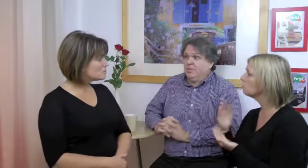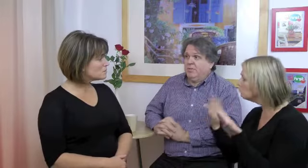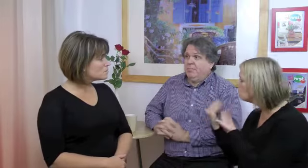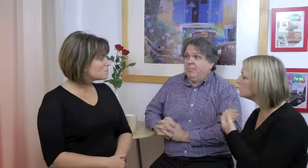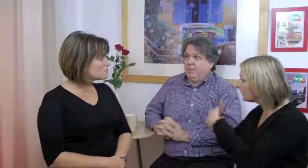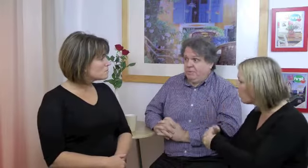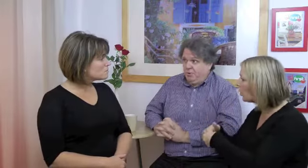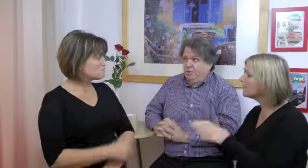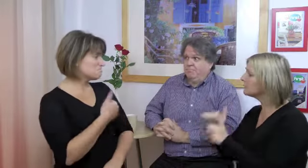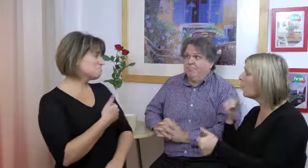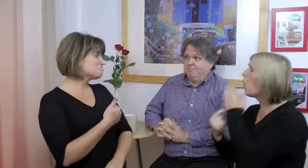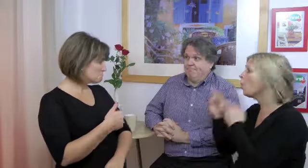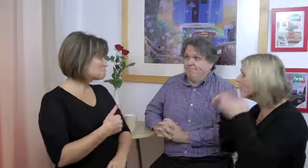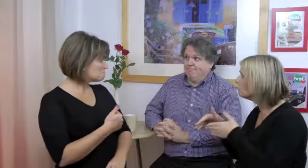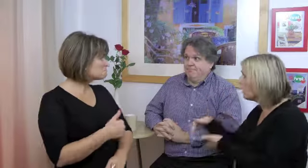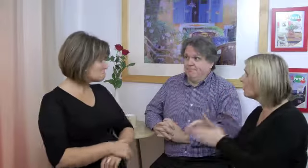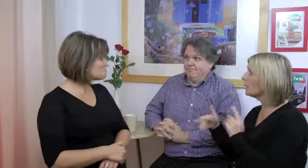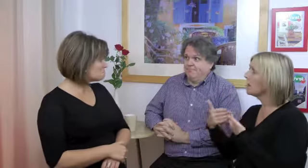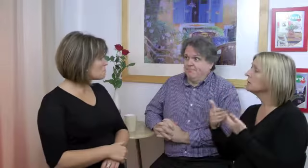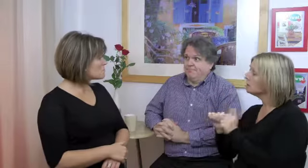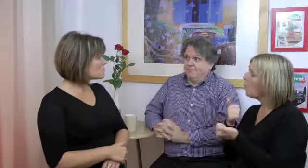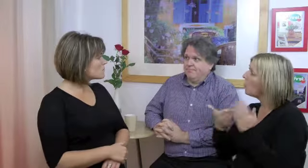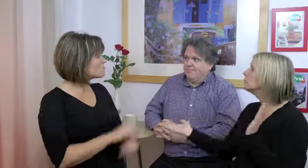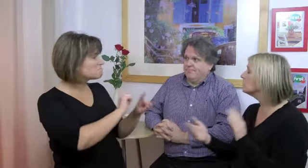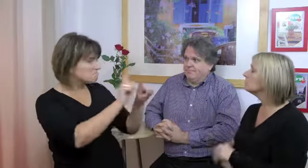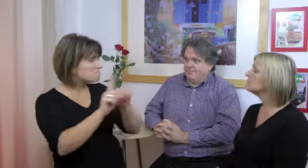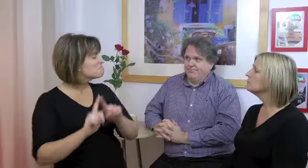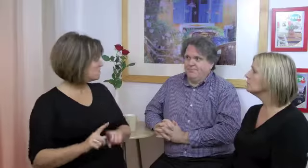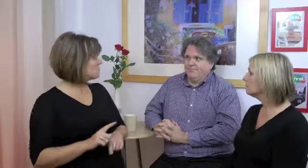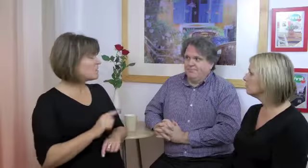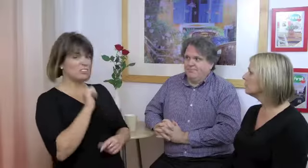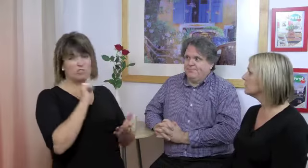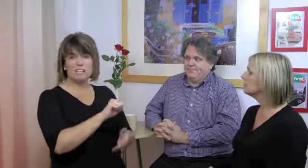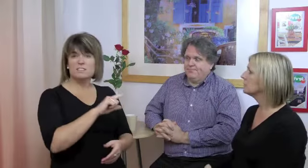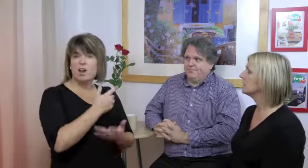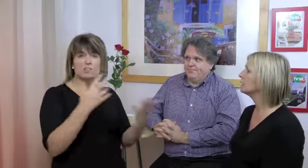just rugby but in sport.